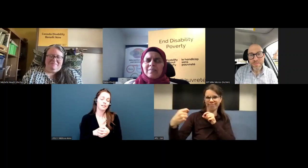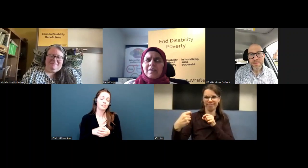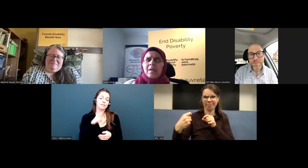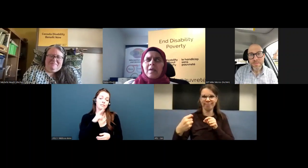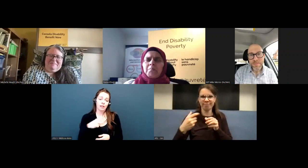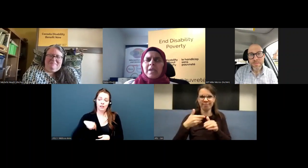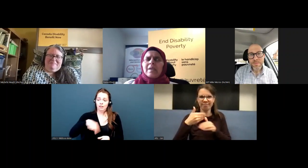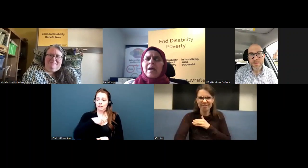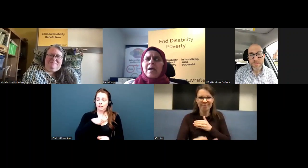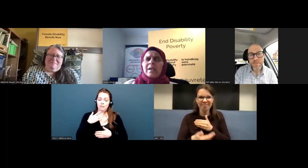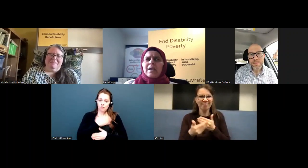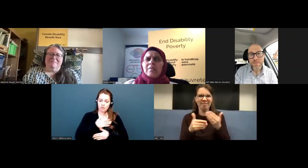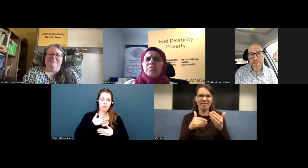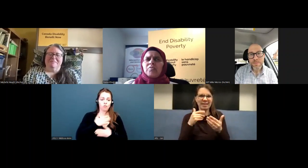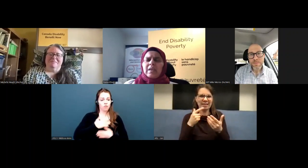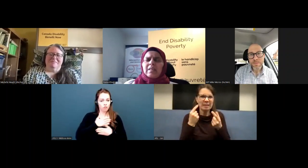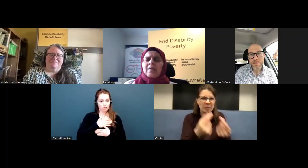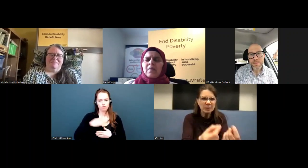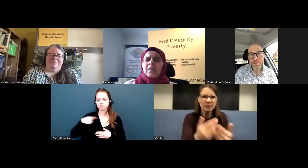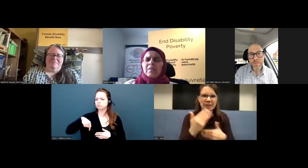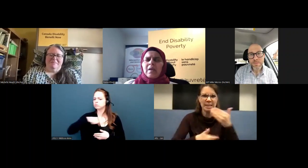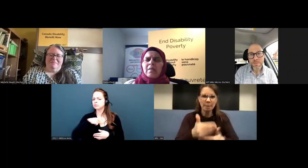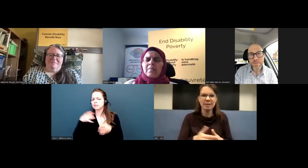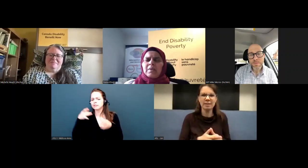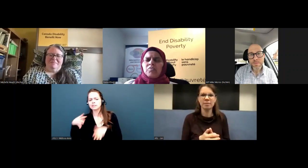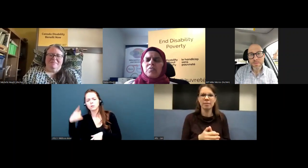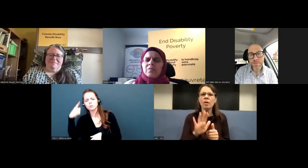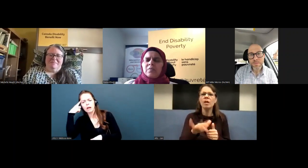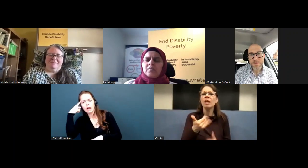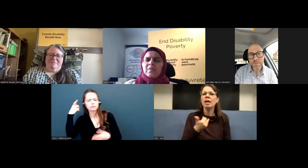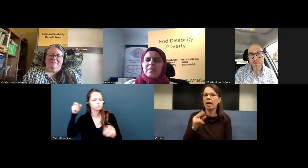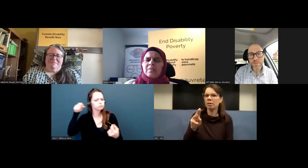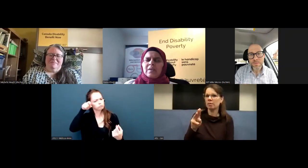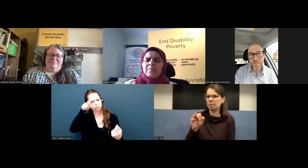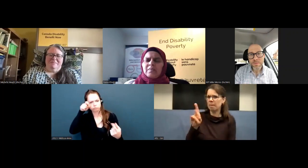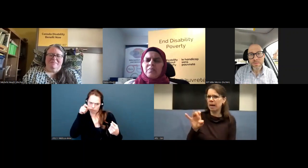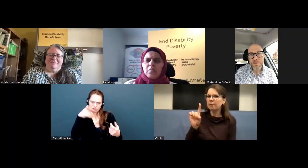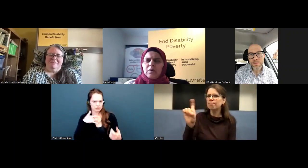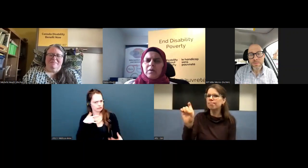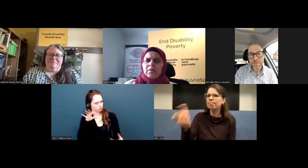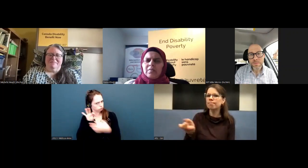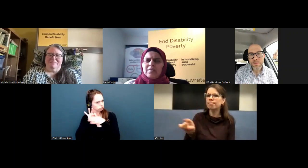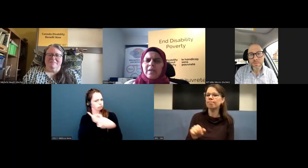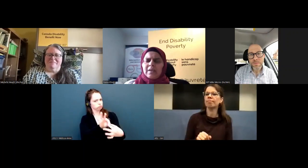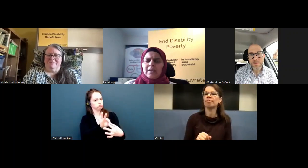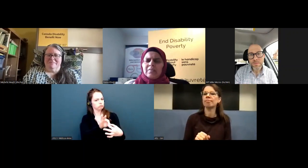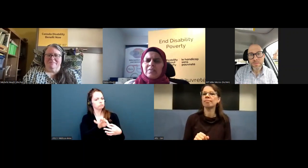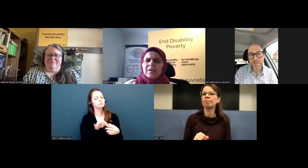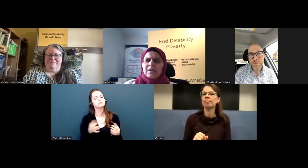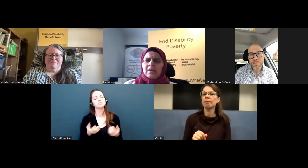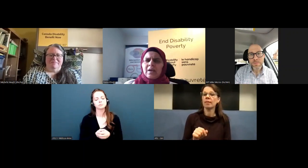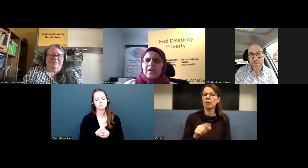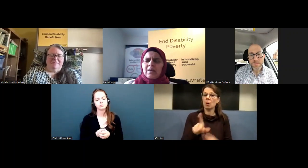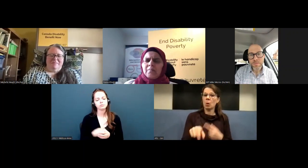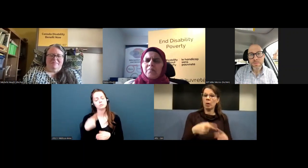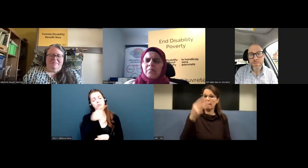MIKE, I UNDERSTAND THAT WHEN THE MINISTER WAS PRESENTING BEFORE THE SENATE -- BEFORE